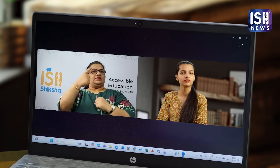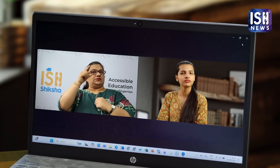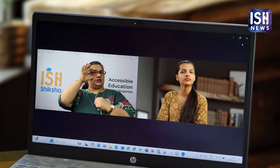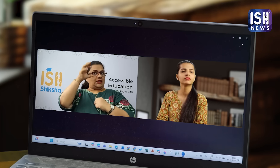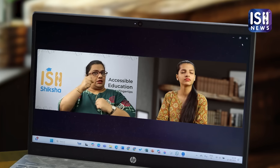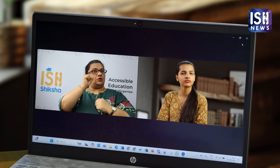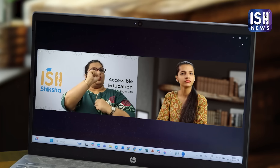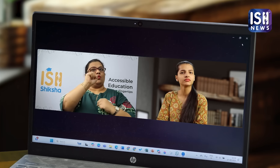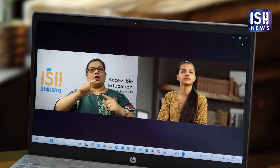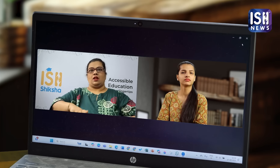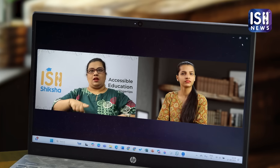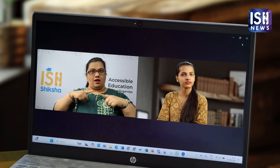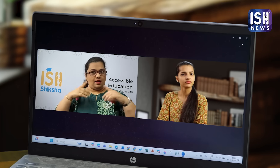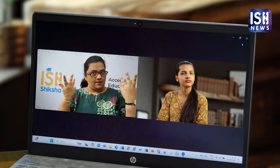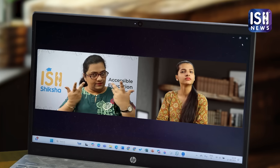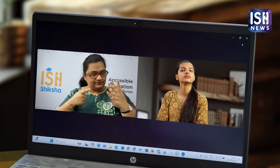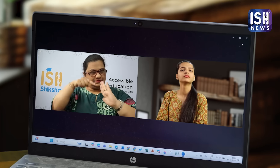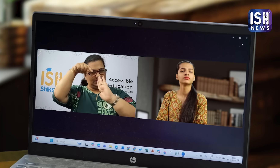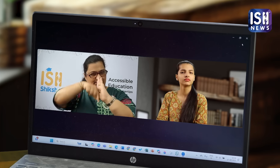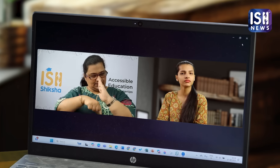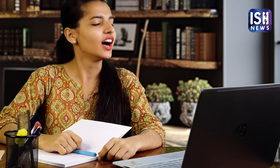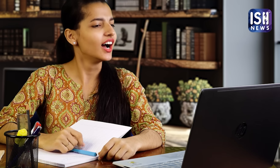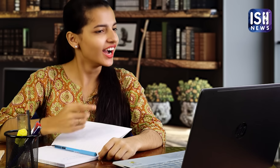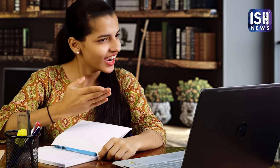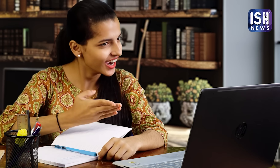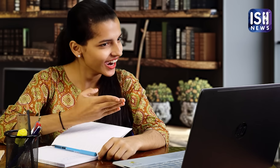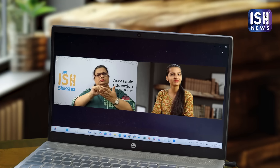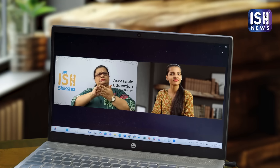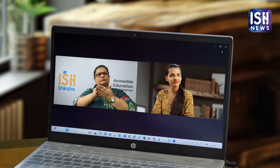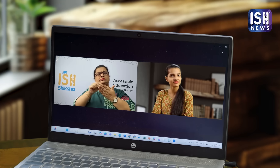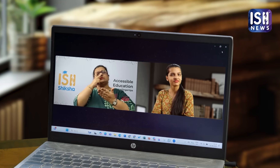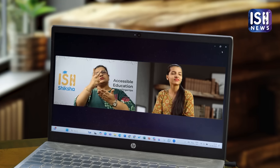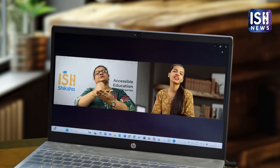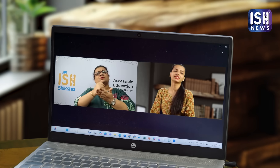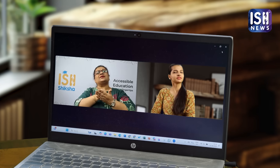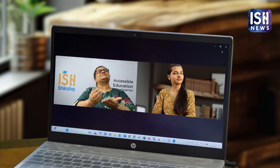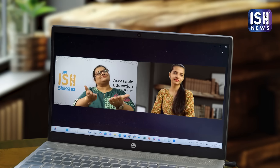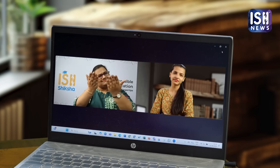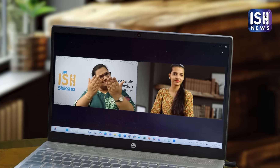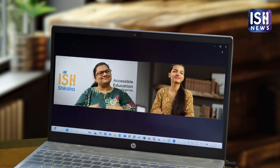First, you must read about his life in depth. Then, try writing it on your own.